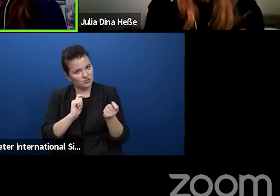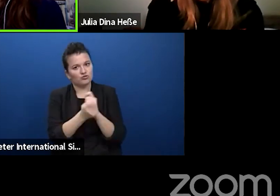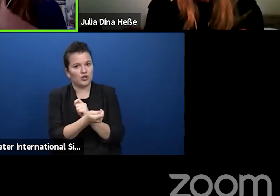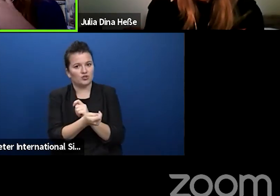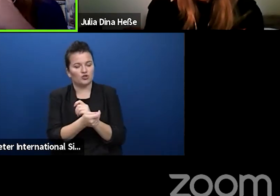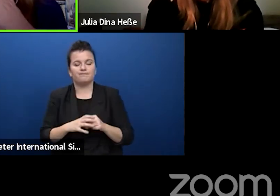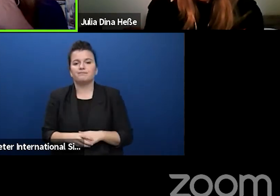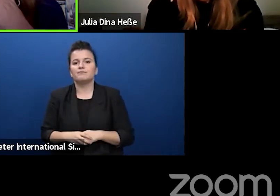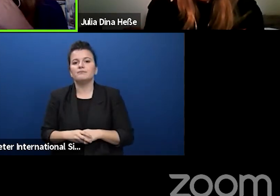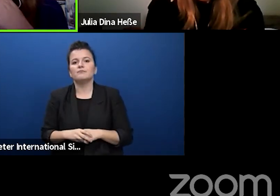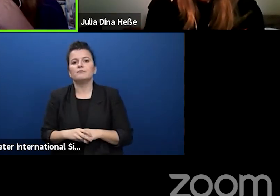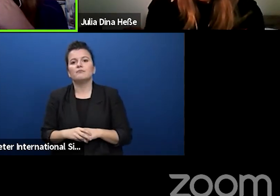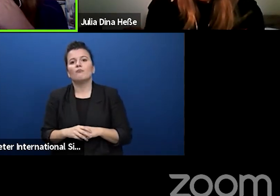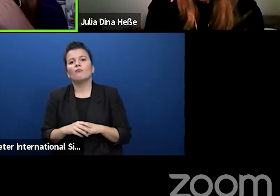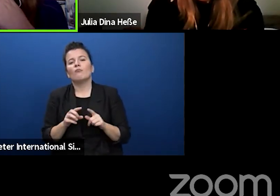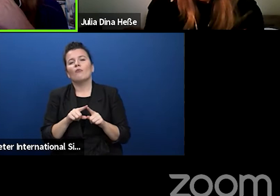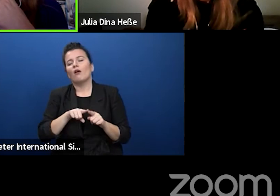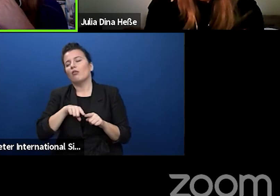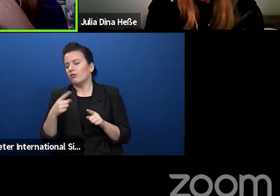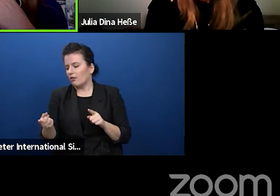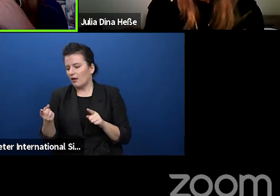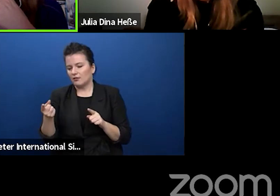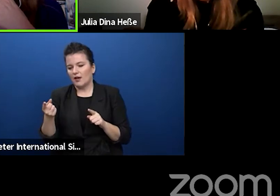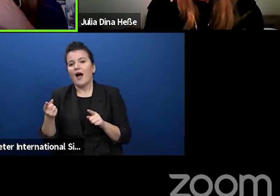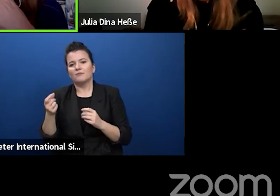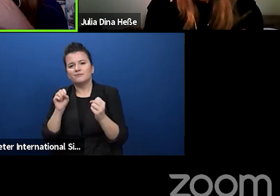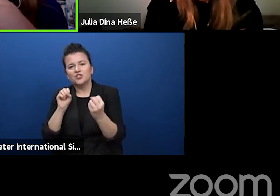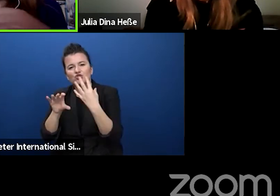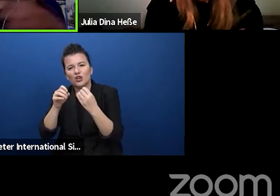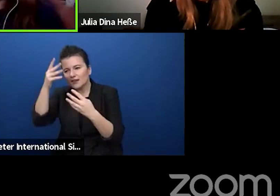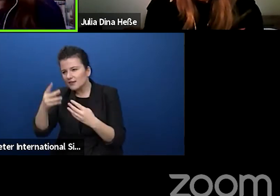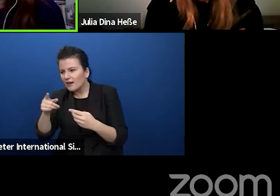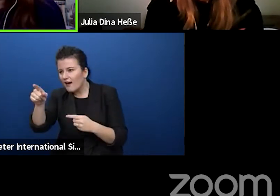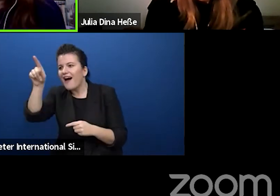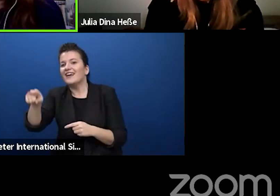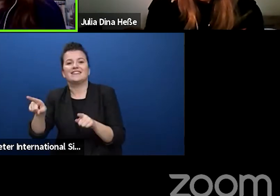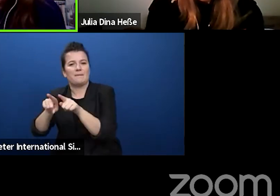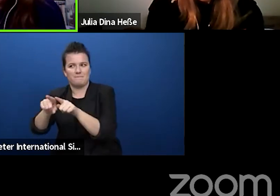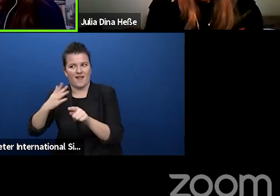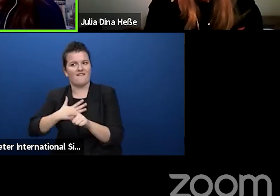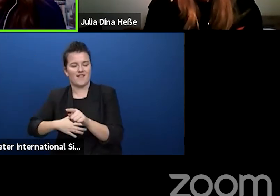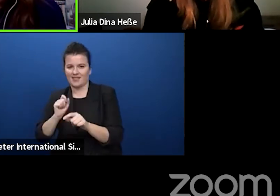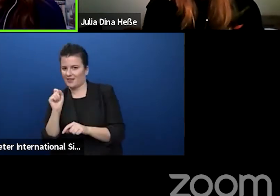it also links to another point in the chat here and Constanza was talking about creating a kind